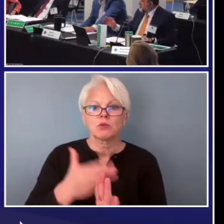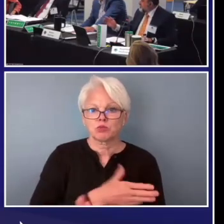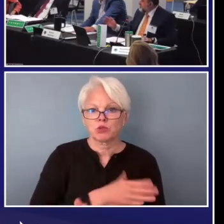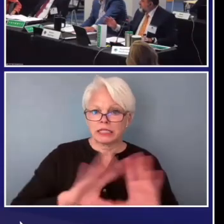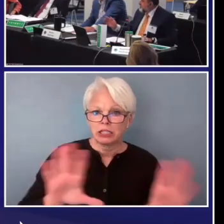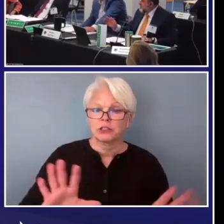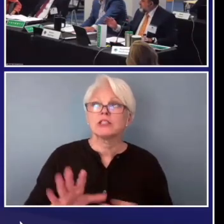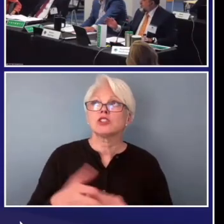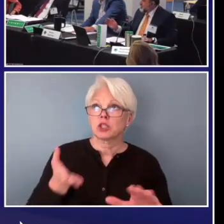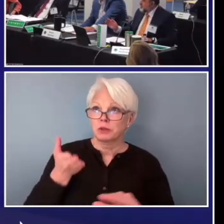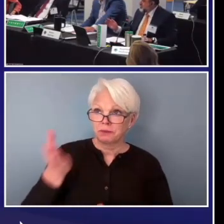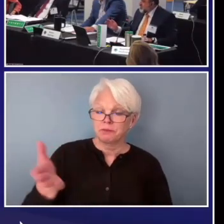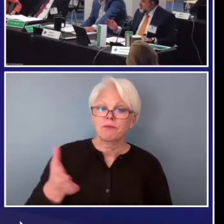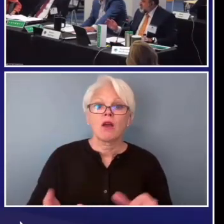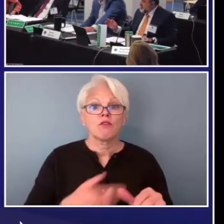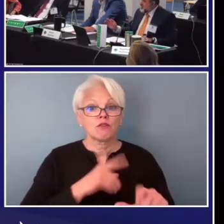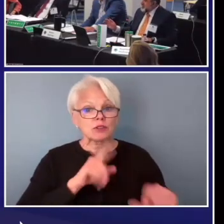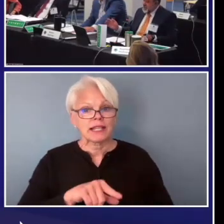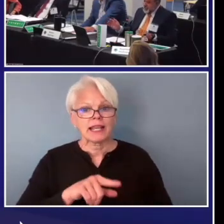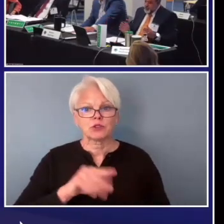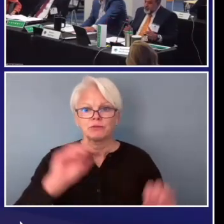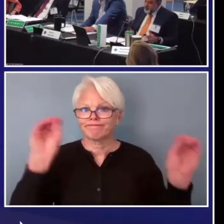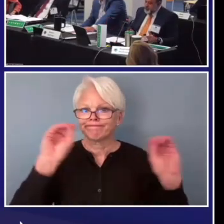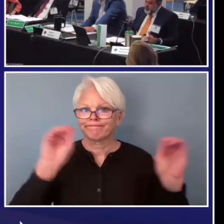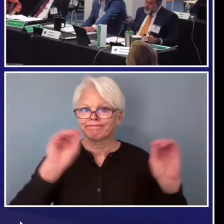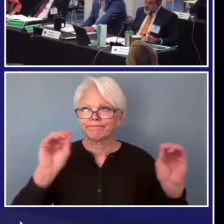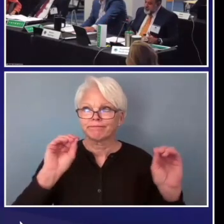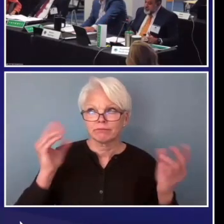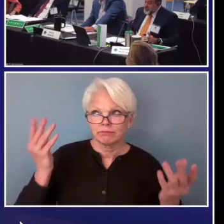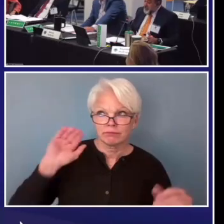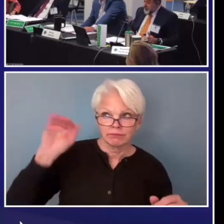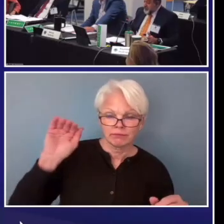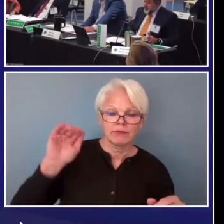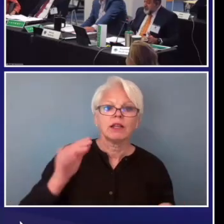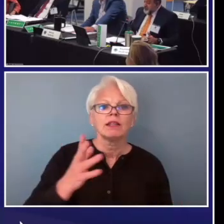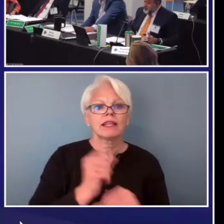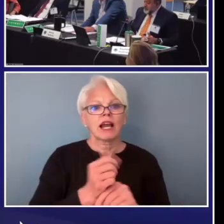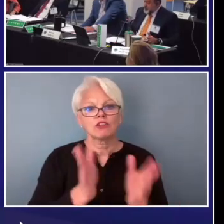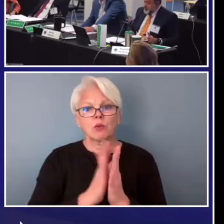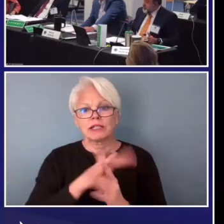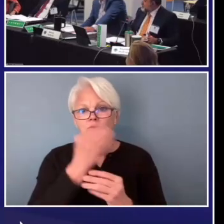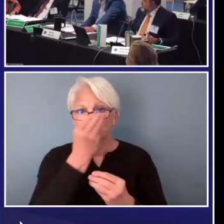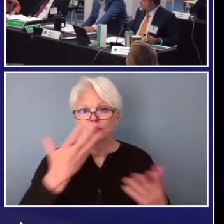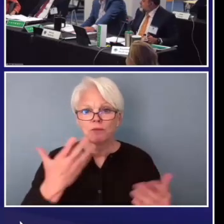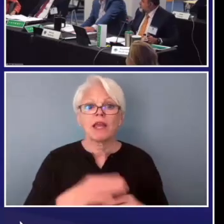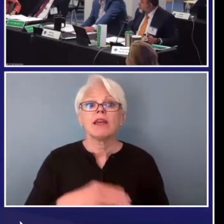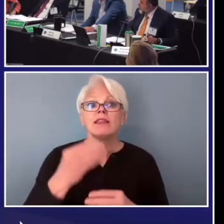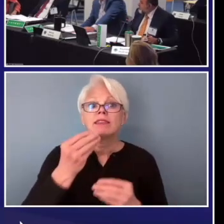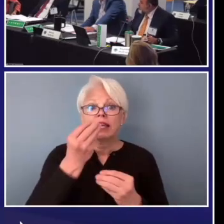And when they pinged them again, they got a request for information. Now, the information was already in the application that was provided, but